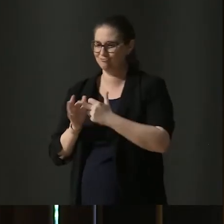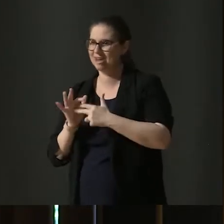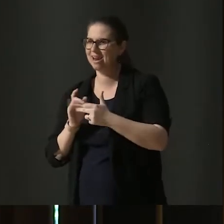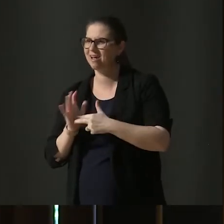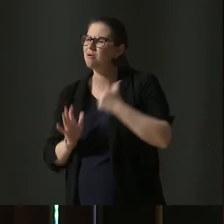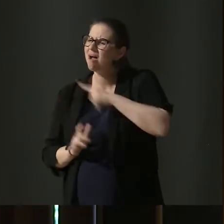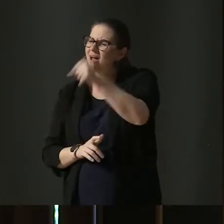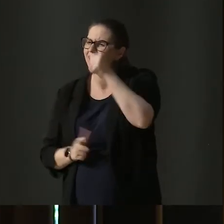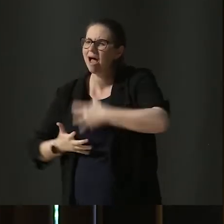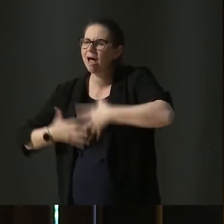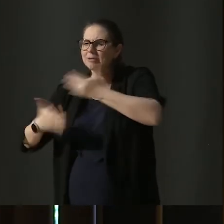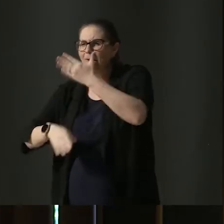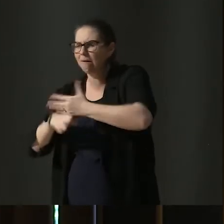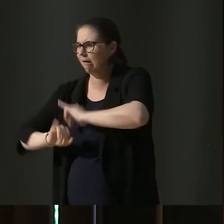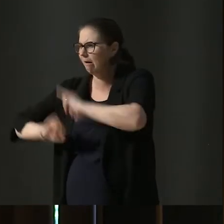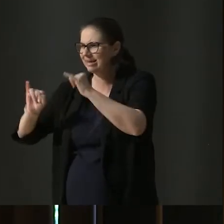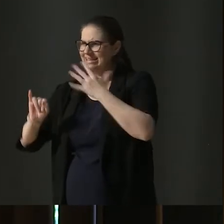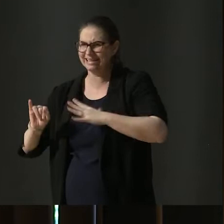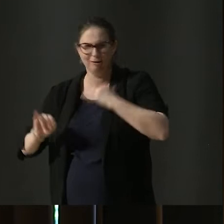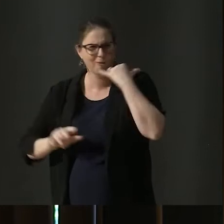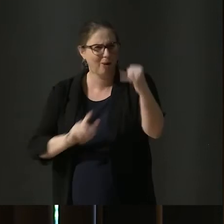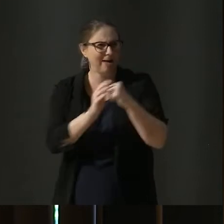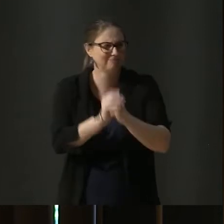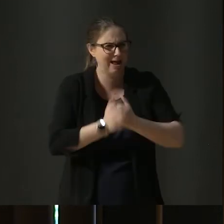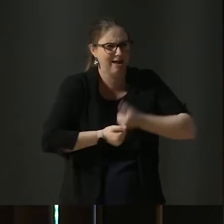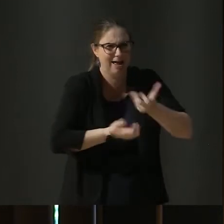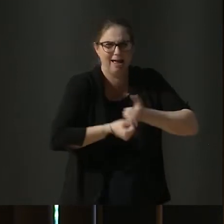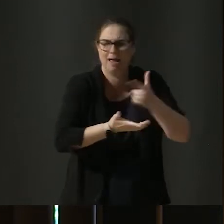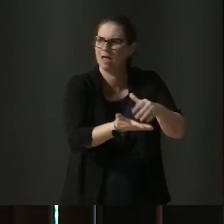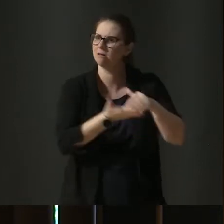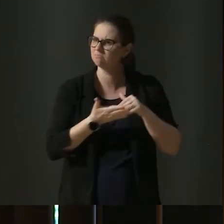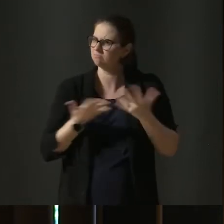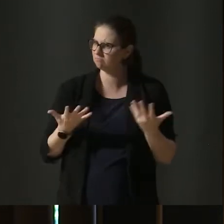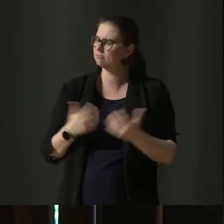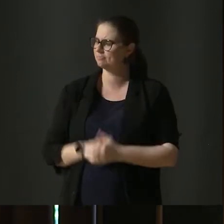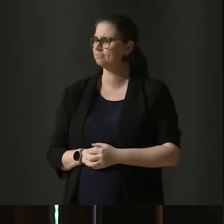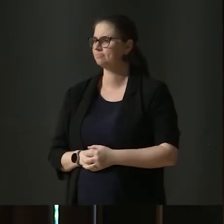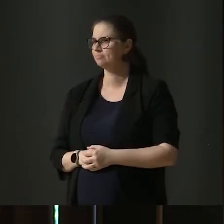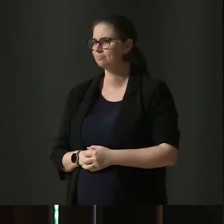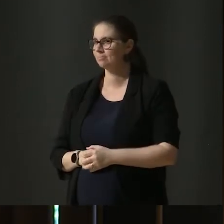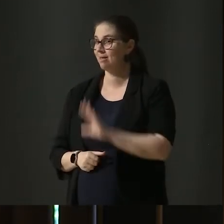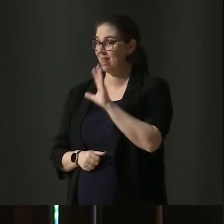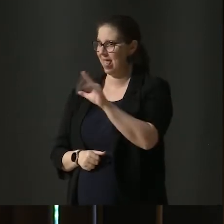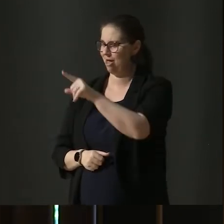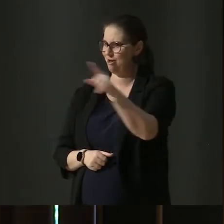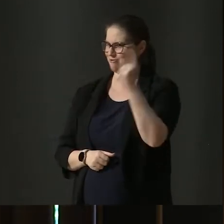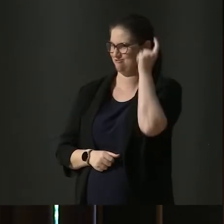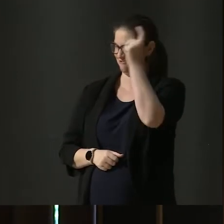Another way to approach this is the thinking feeling seesaw. I know you will be wondering what is this about?